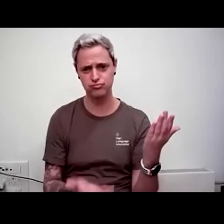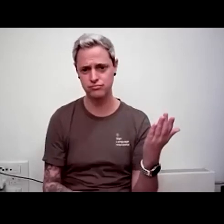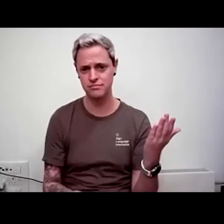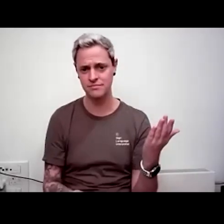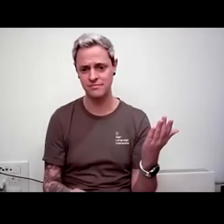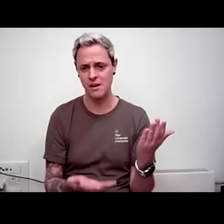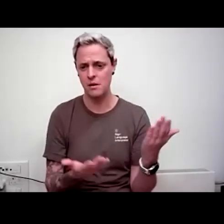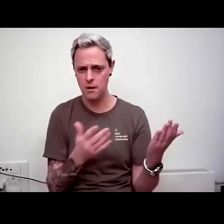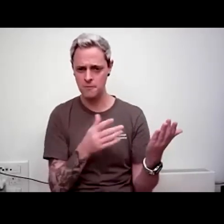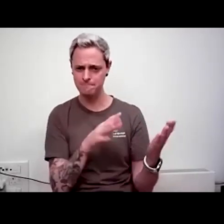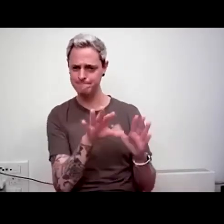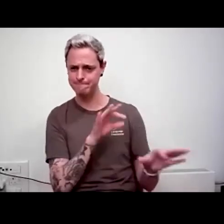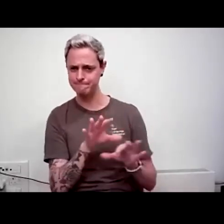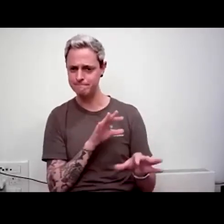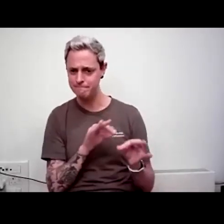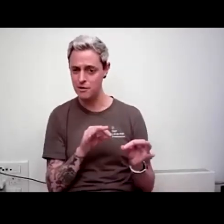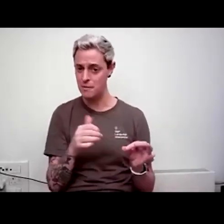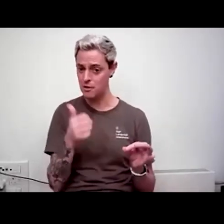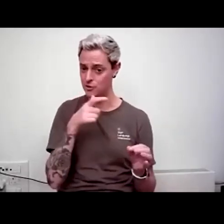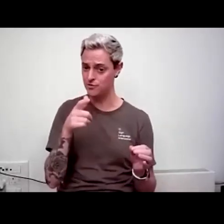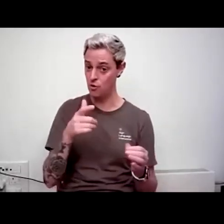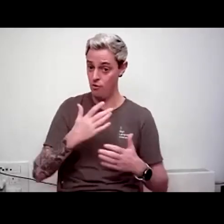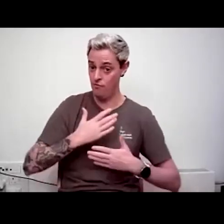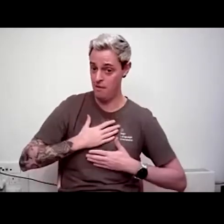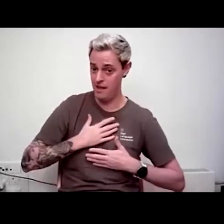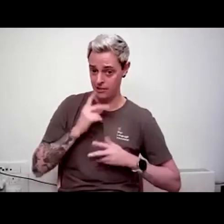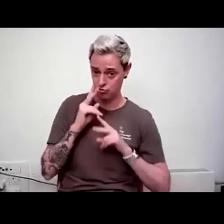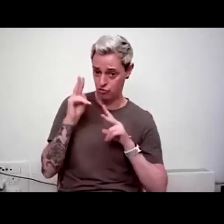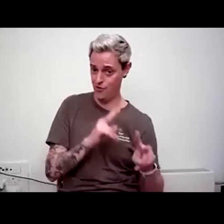But I thought, what would be particularly helpful for me as a reviewer to do